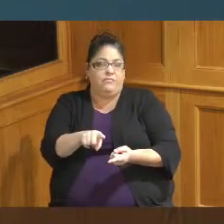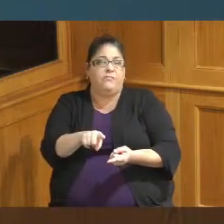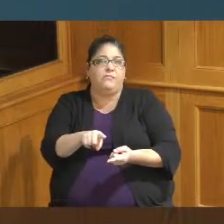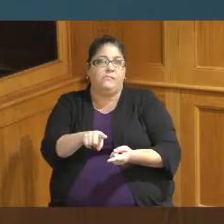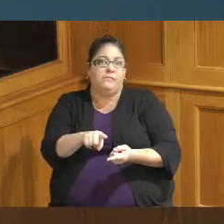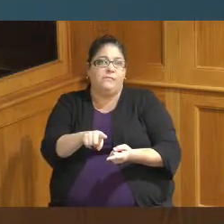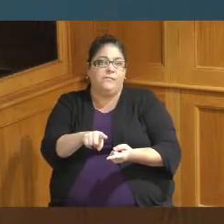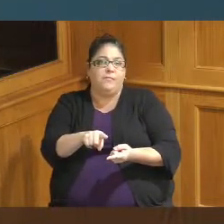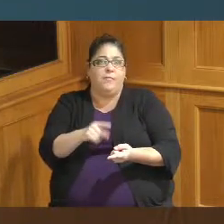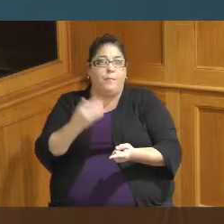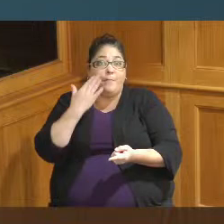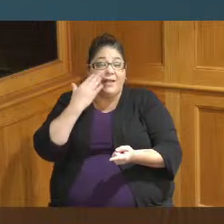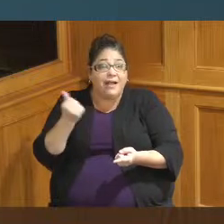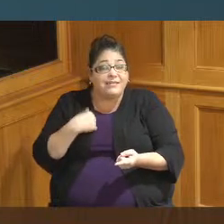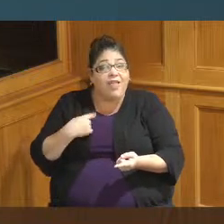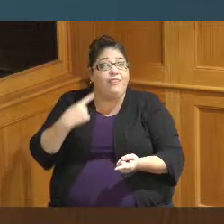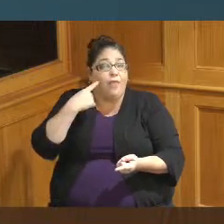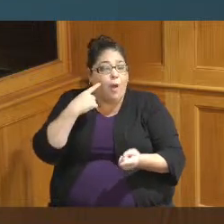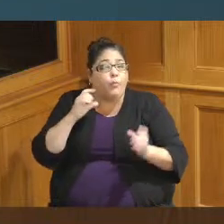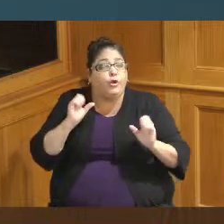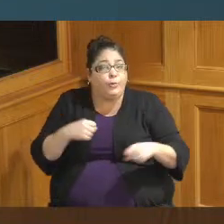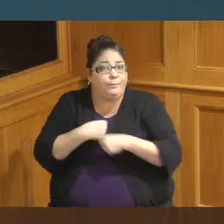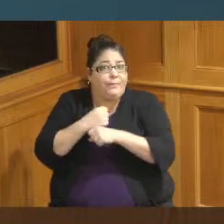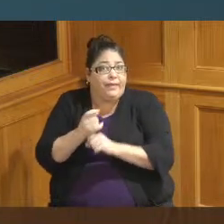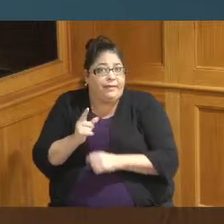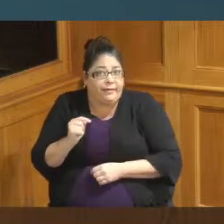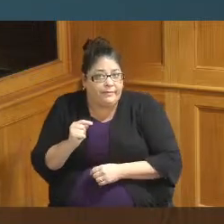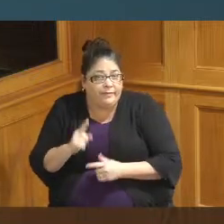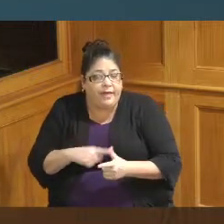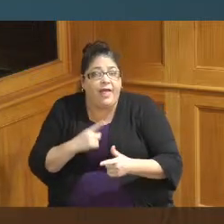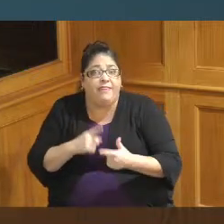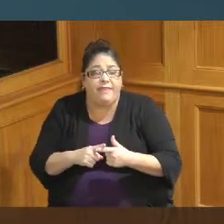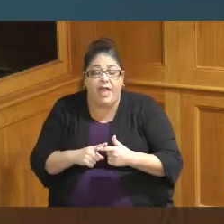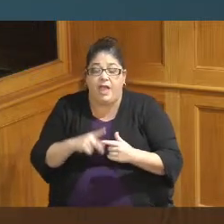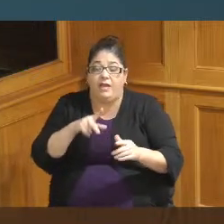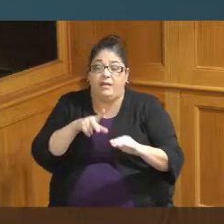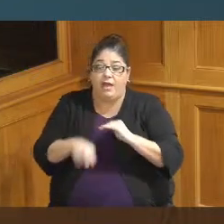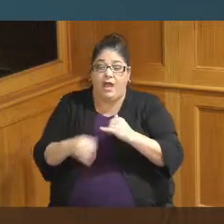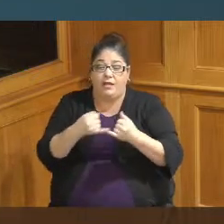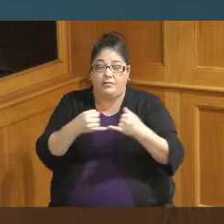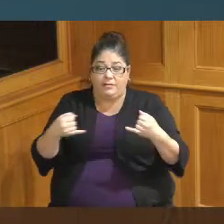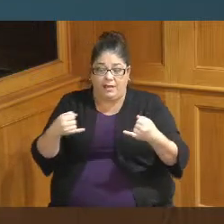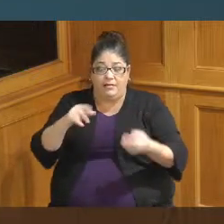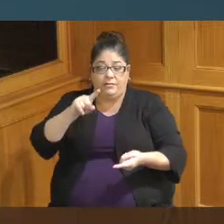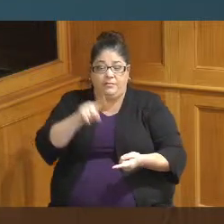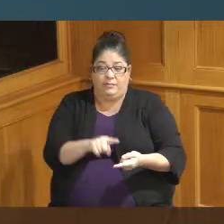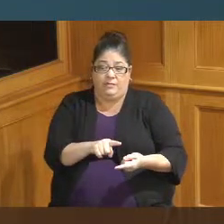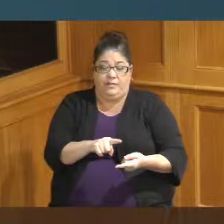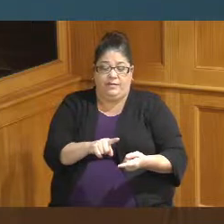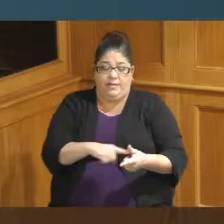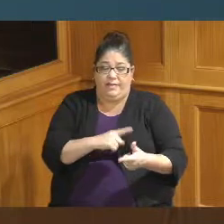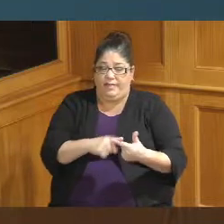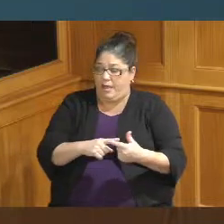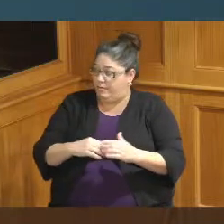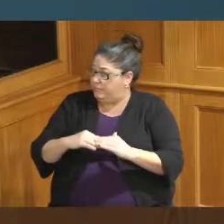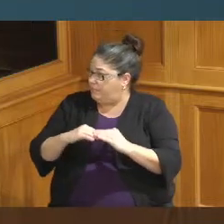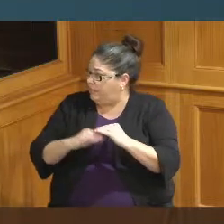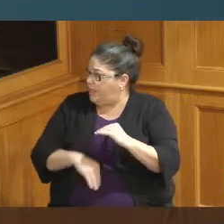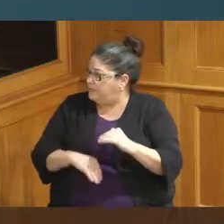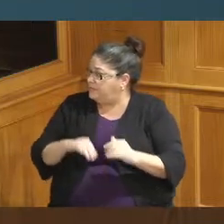down because I thought we could make it and then soon as we cut it down less than what 72 hours